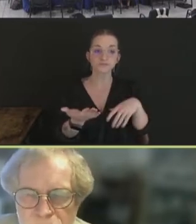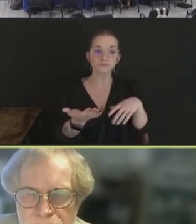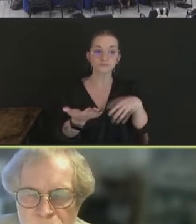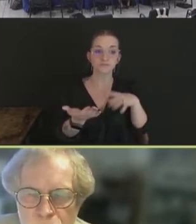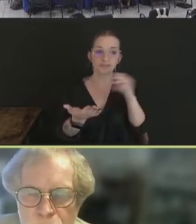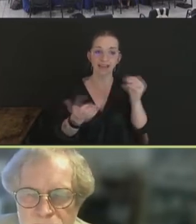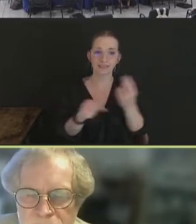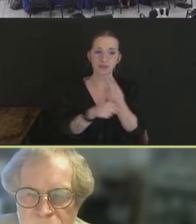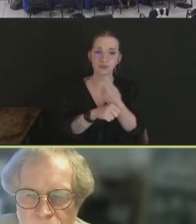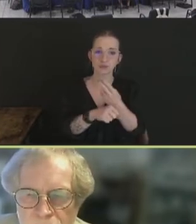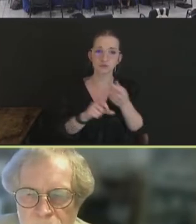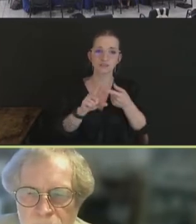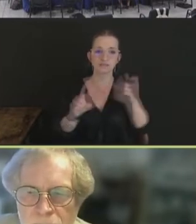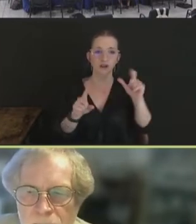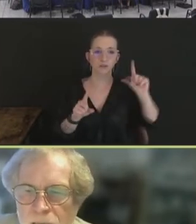from 2010 on.